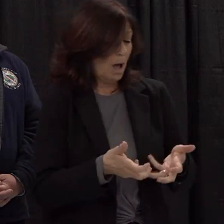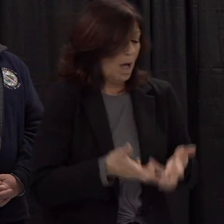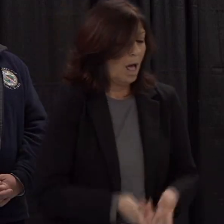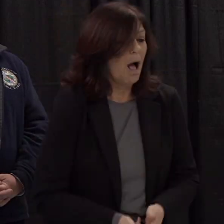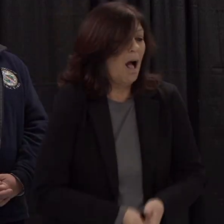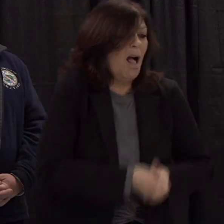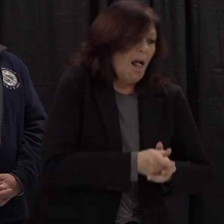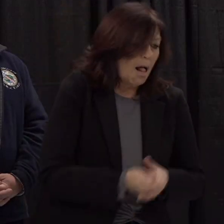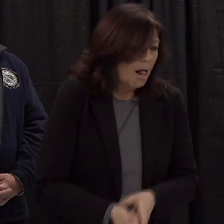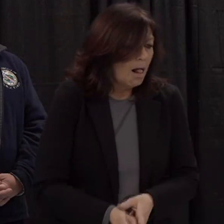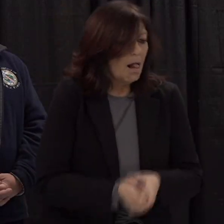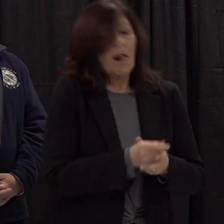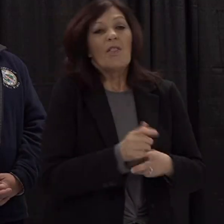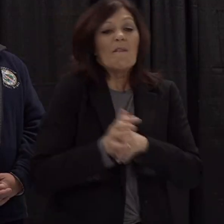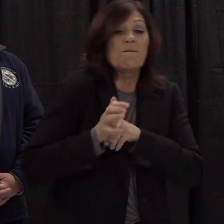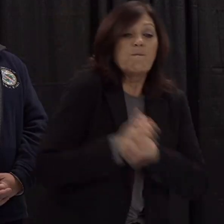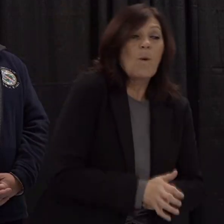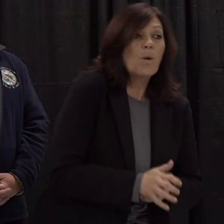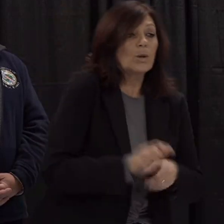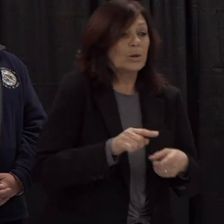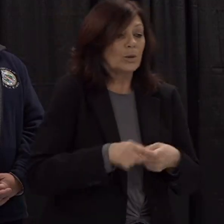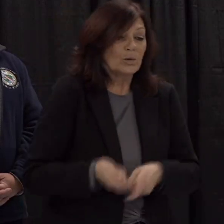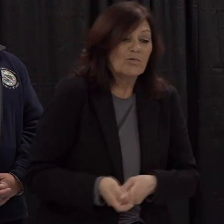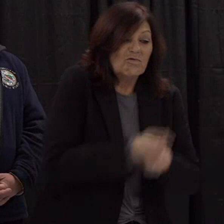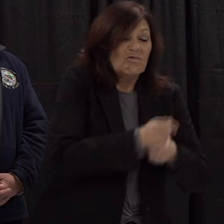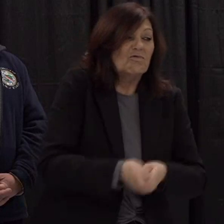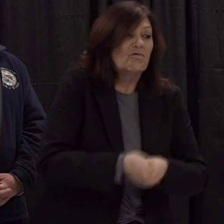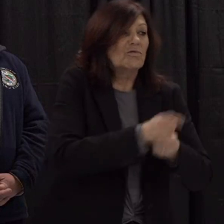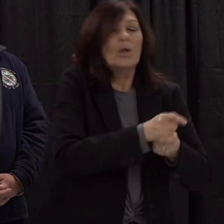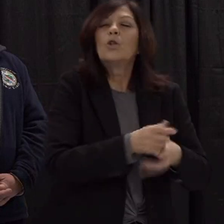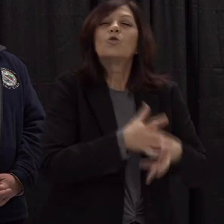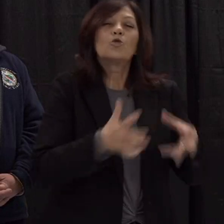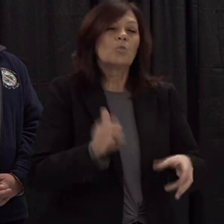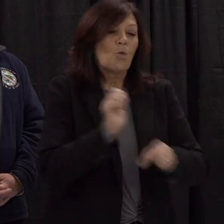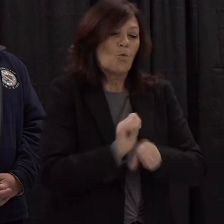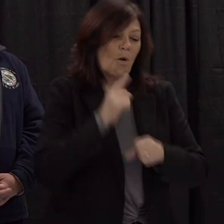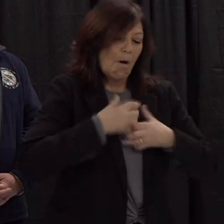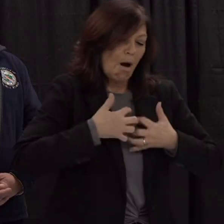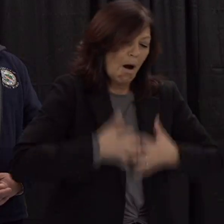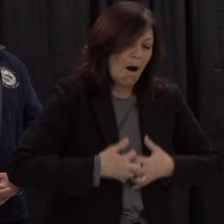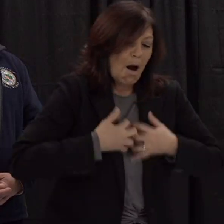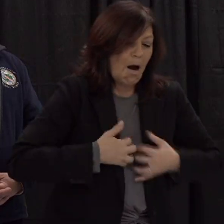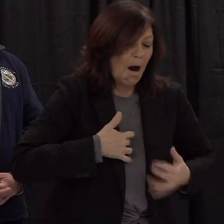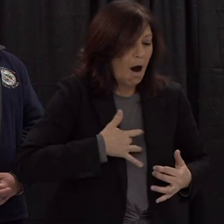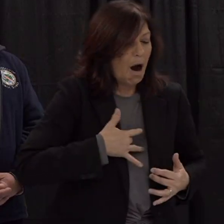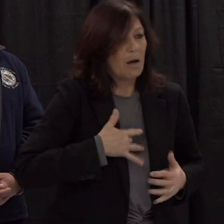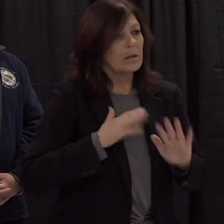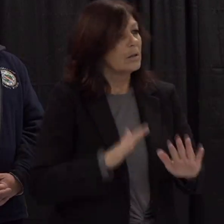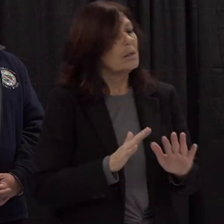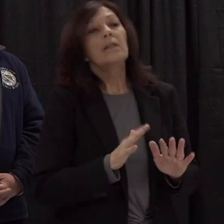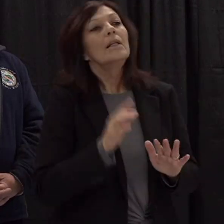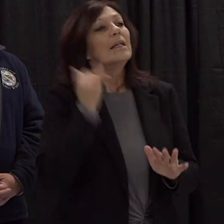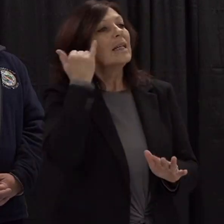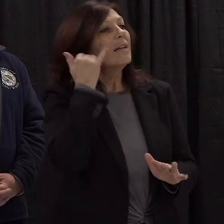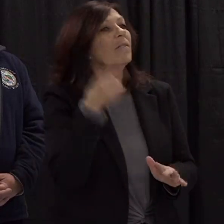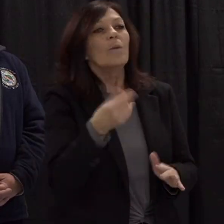of the force that you're using. And try to shovel the show. It's too much for somebody's heart and it has any type of other cardiac